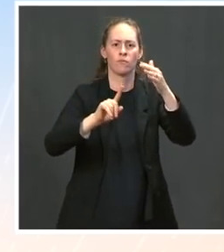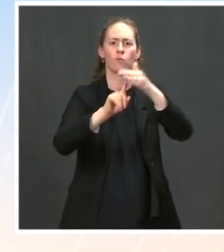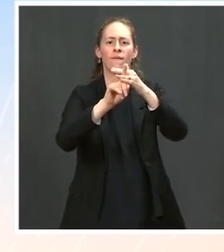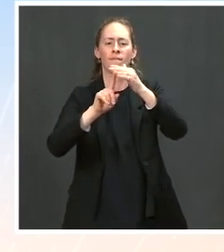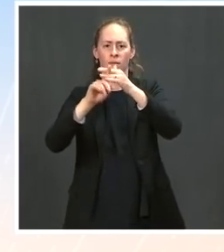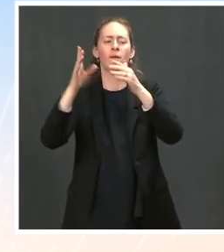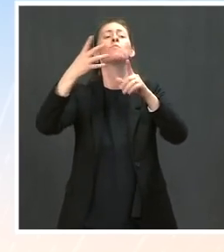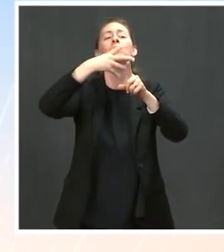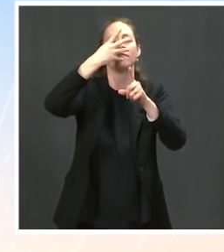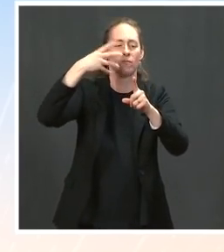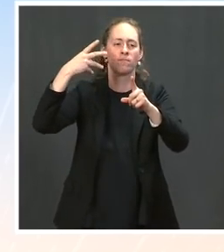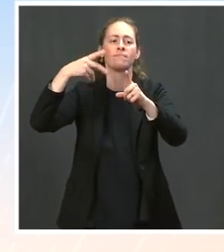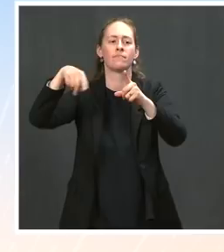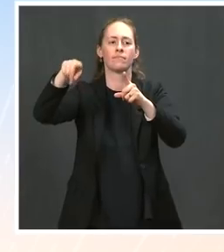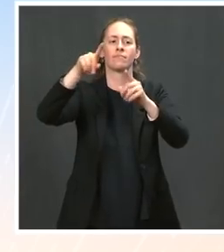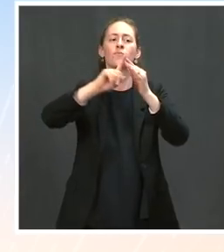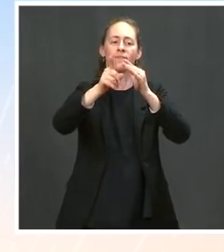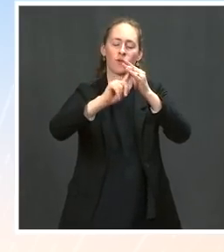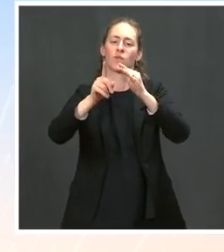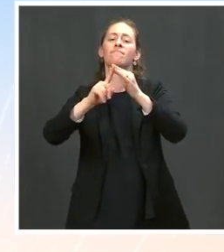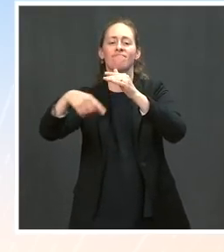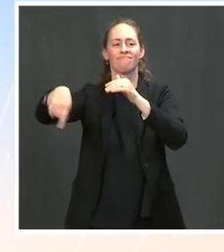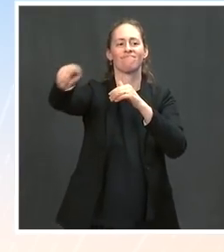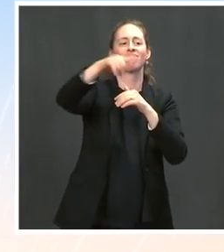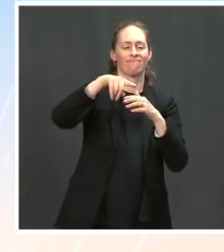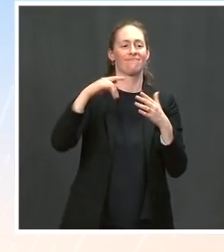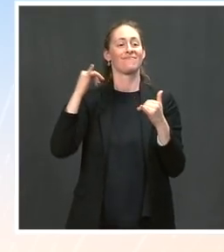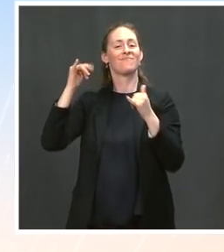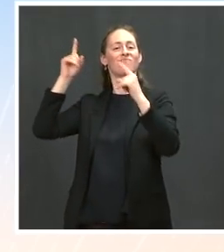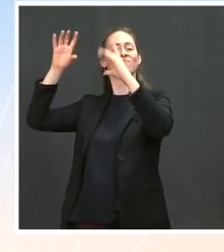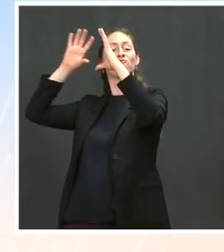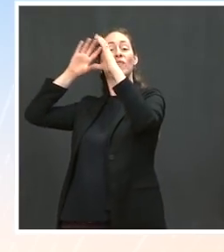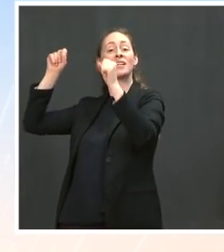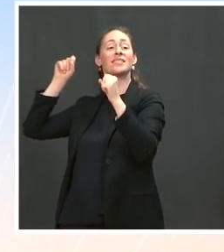the President made to treat children, as they come across the border, humanely